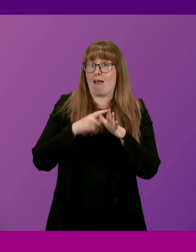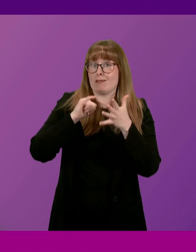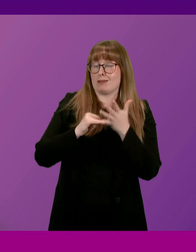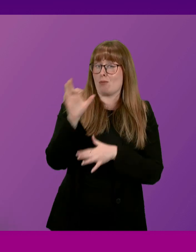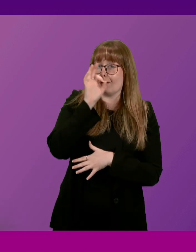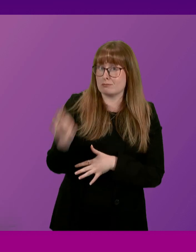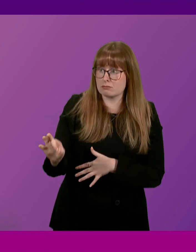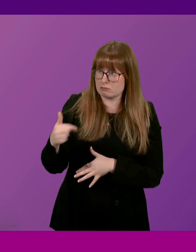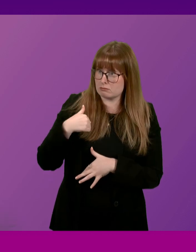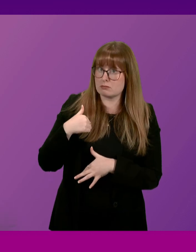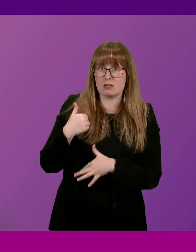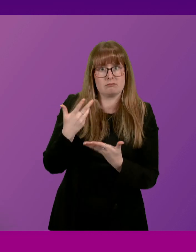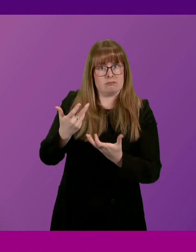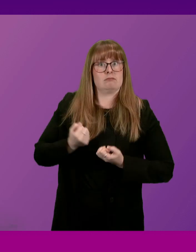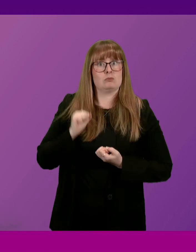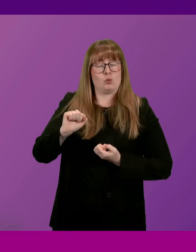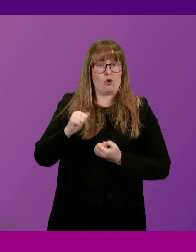I welcome the First Minister’s constructive approach, but the